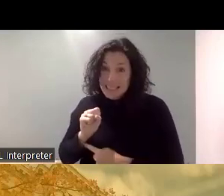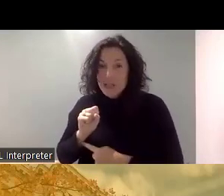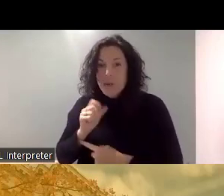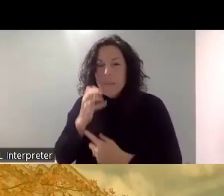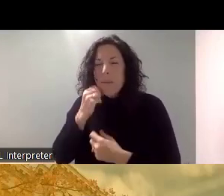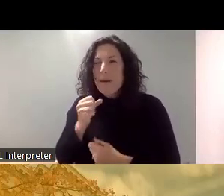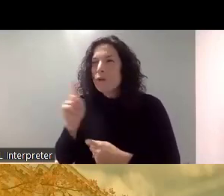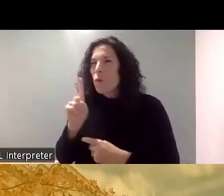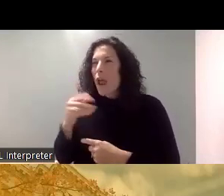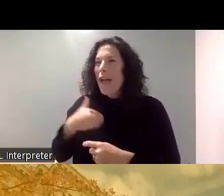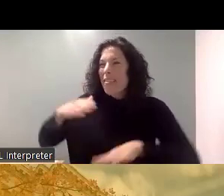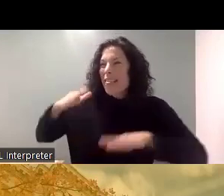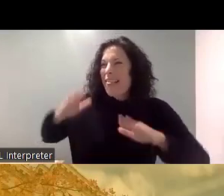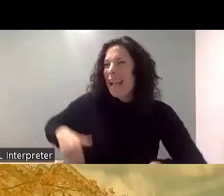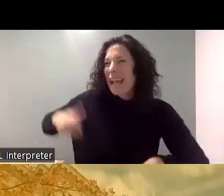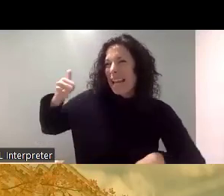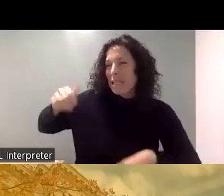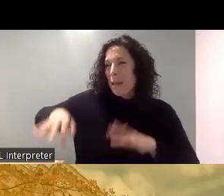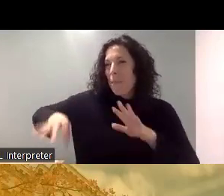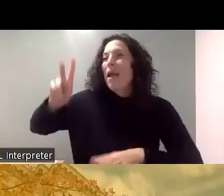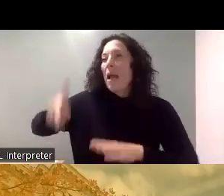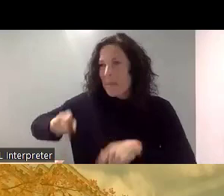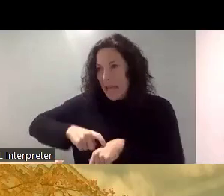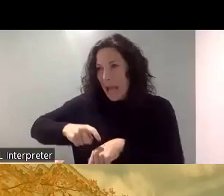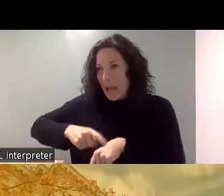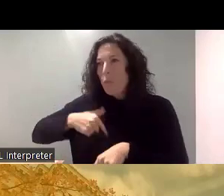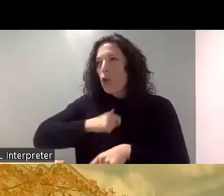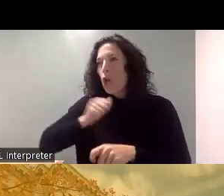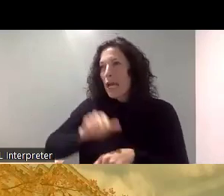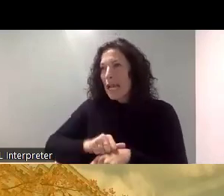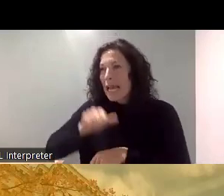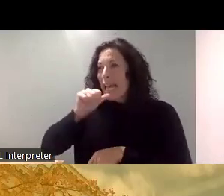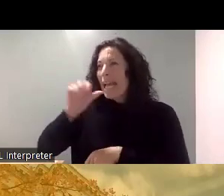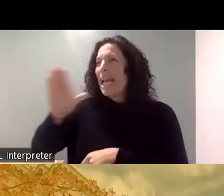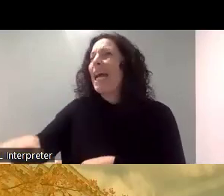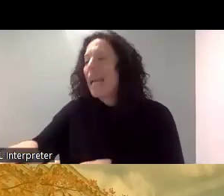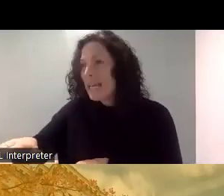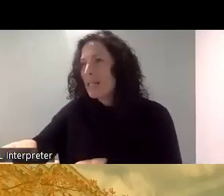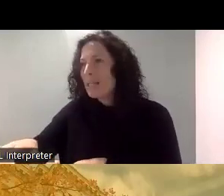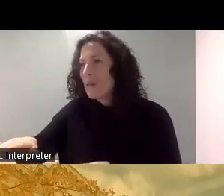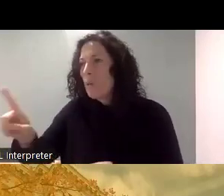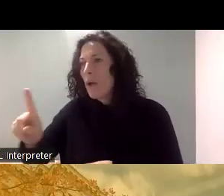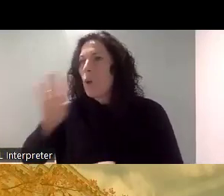so we knew that we could get those submitted to some FedEx location.